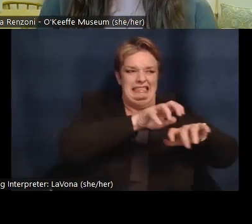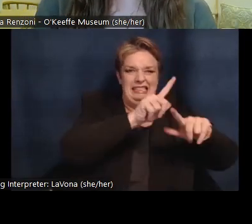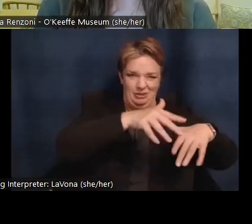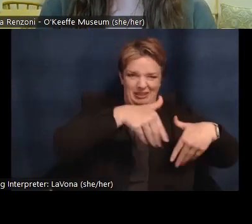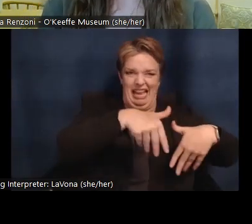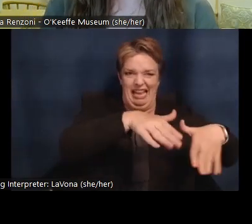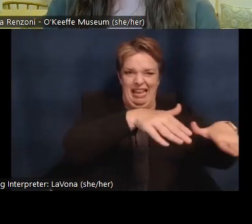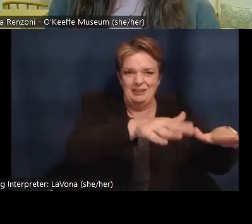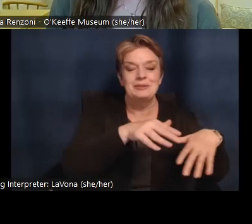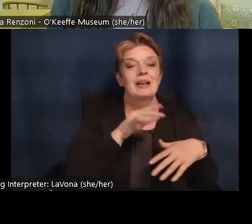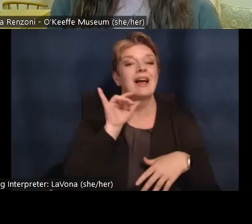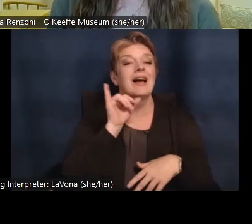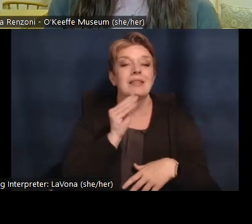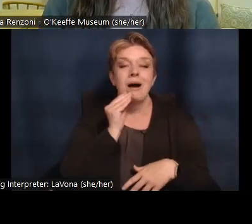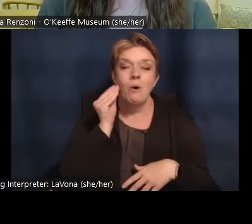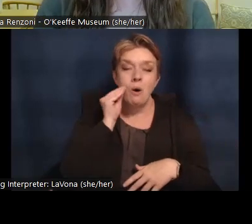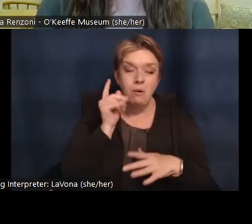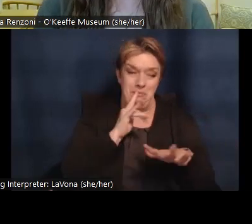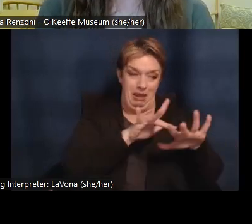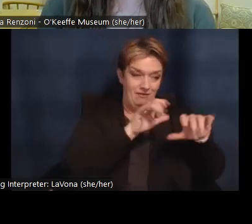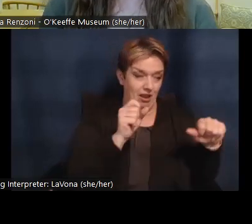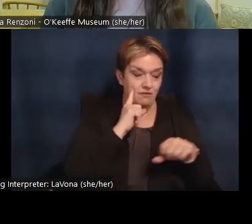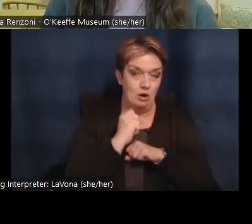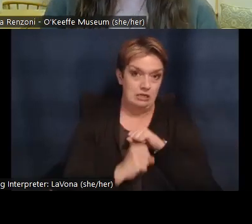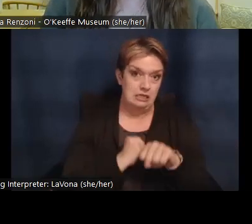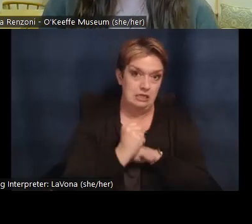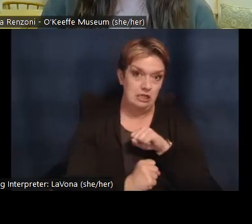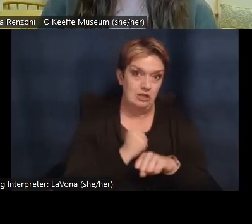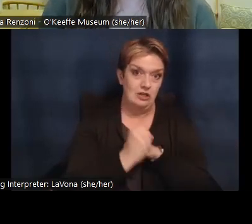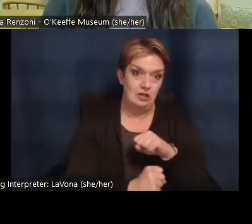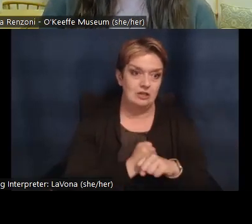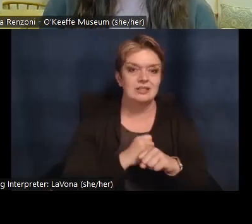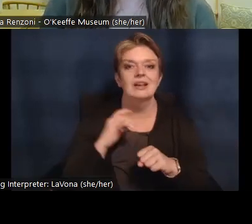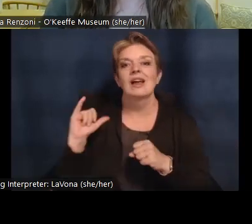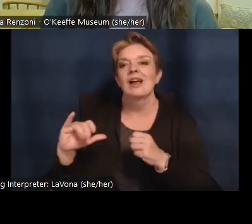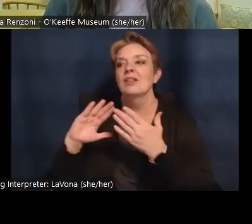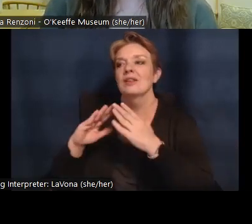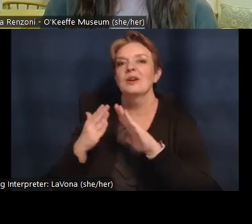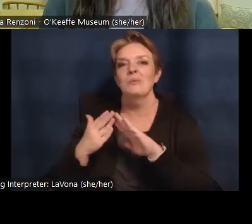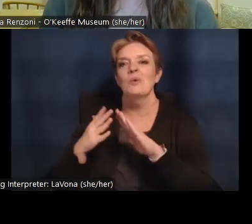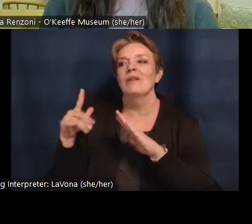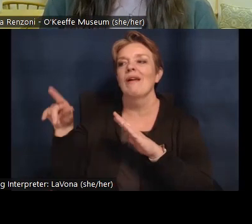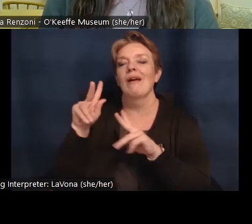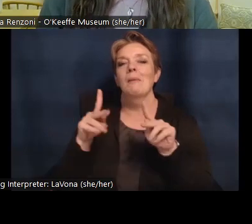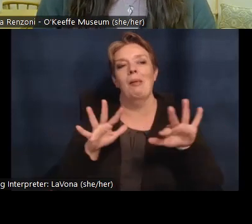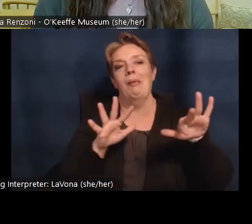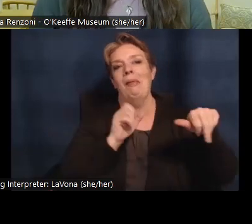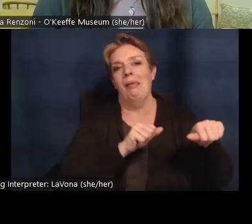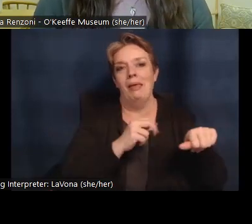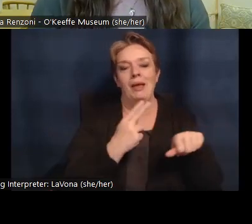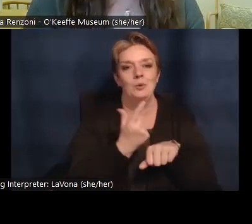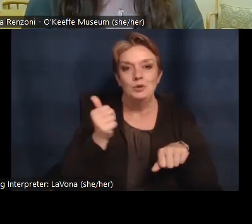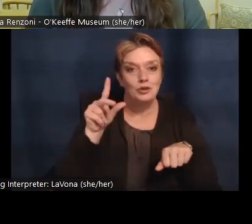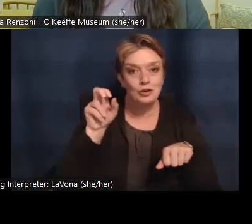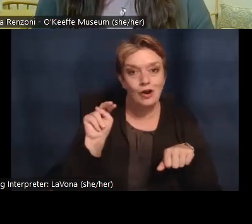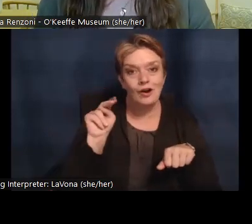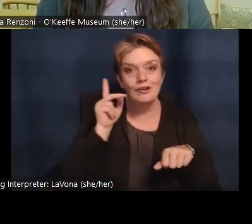Members of the community had been using it to keep pigs, as well as using the garden for community gardening.